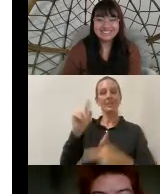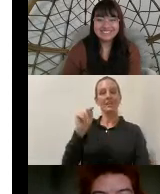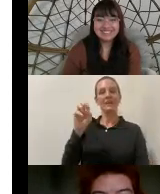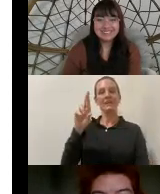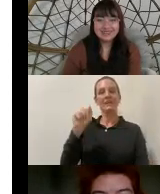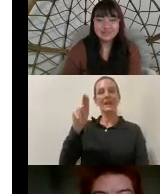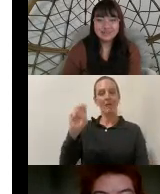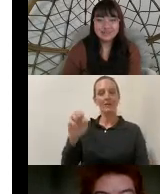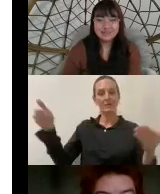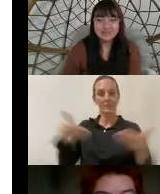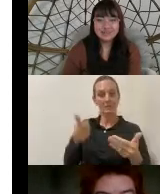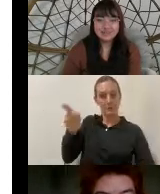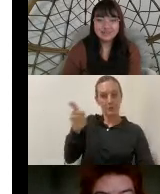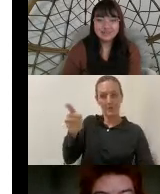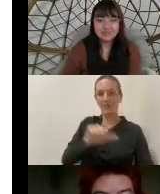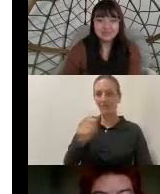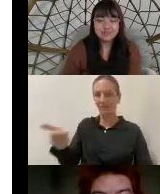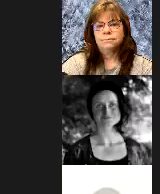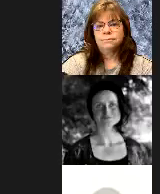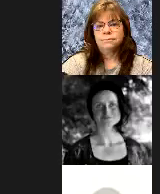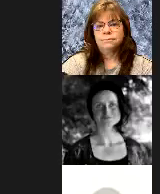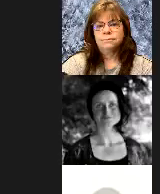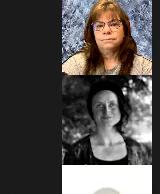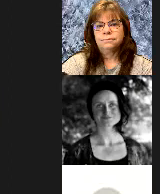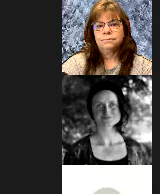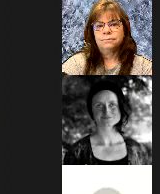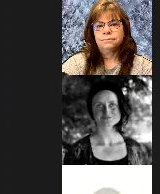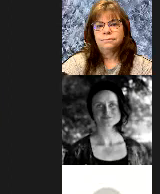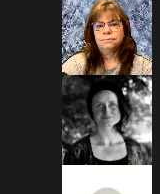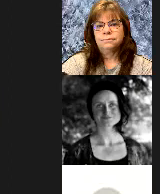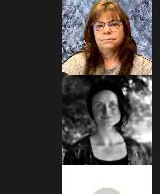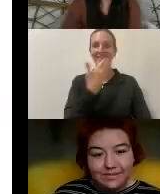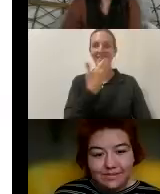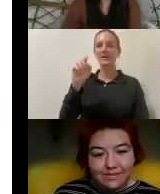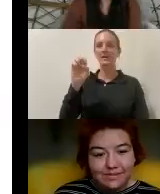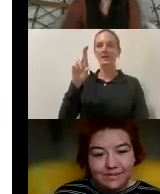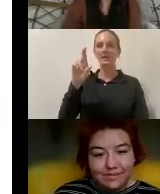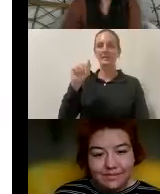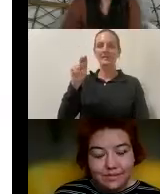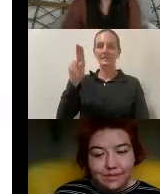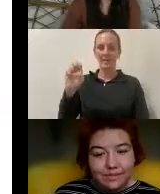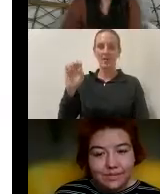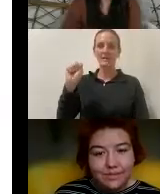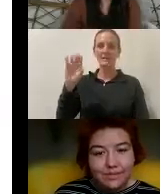Terrance Scott: Thank you. I'm Terrance Scott, I'm also a member of T’Sou-ke Nation.